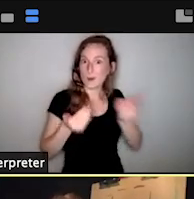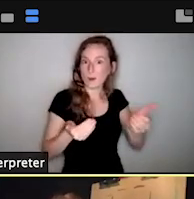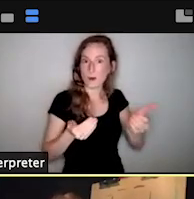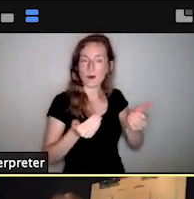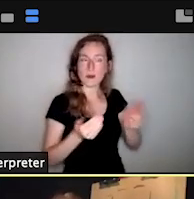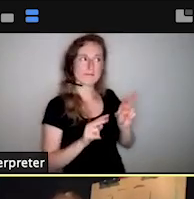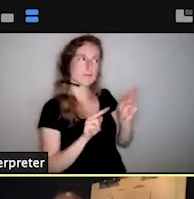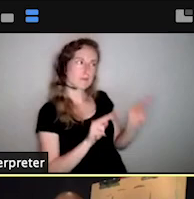artwork.